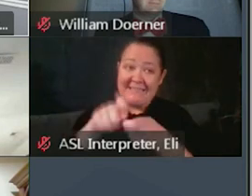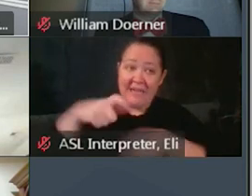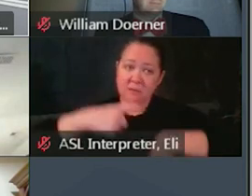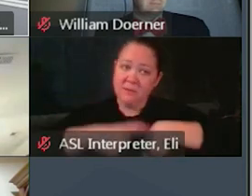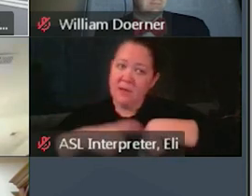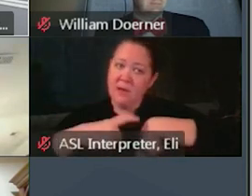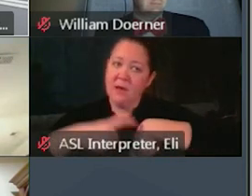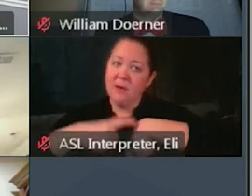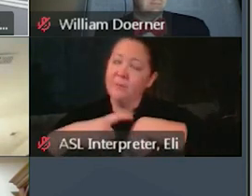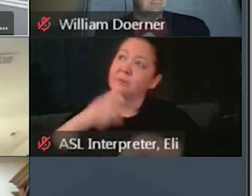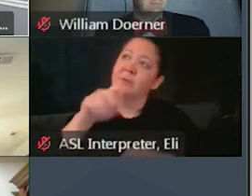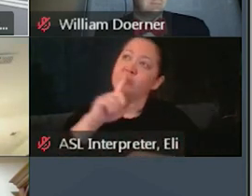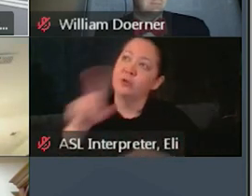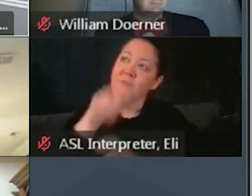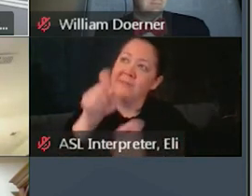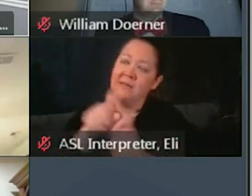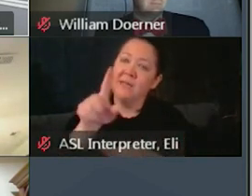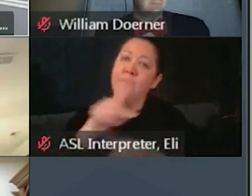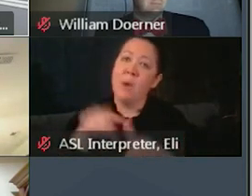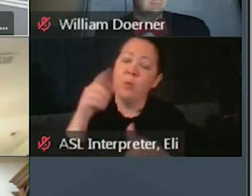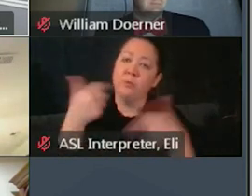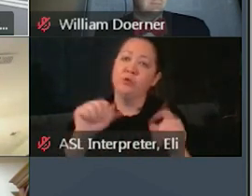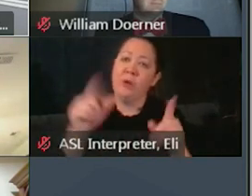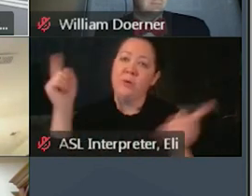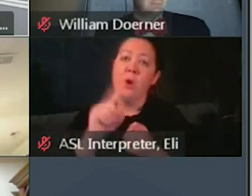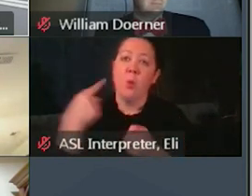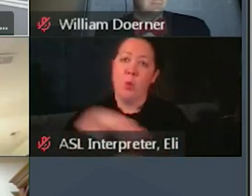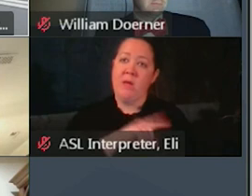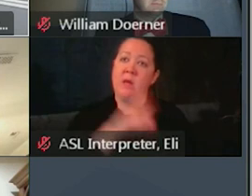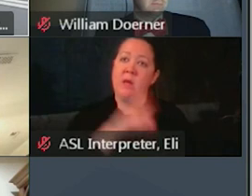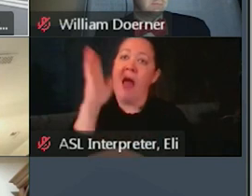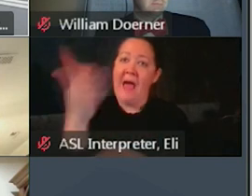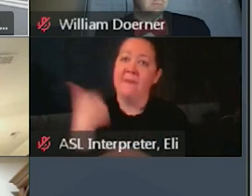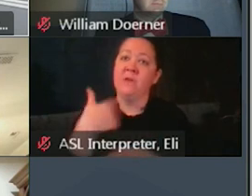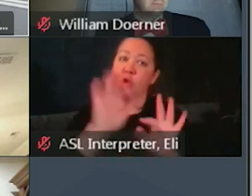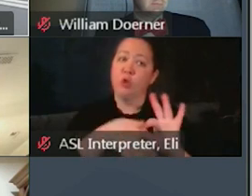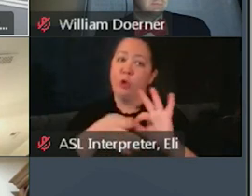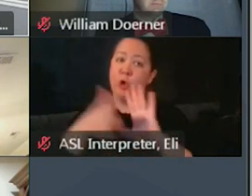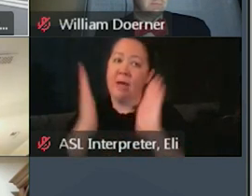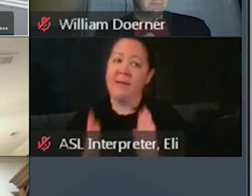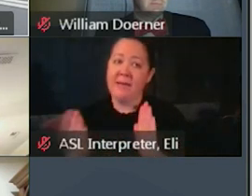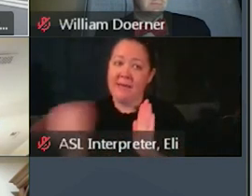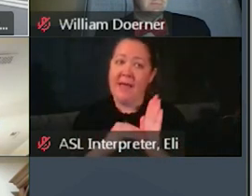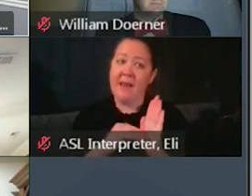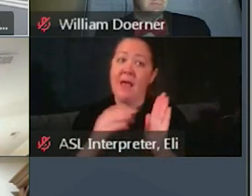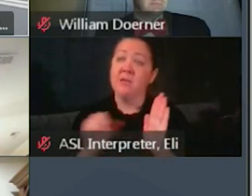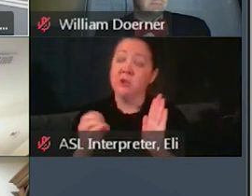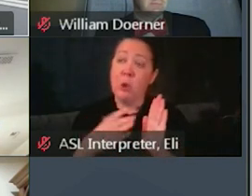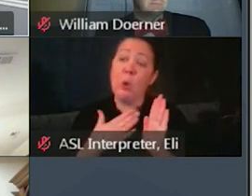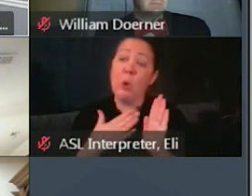especially since we will have an interpreter as well. So stay tuned. And, and if you need, if you have other exhibits,